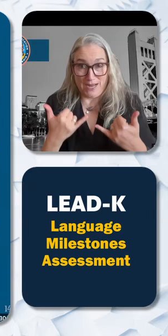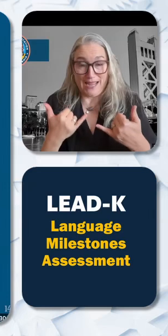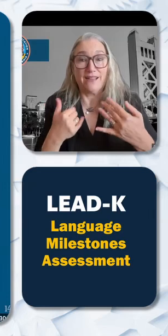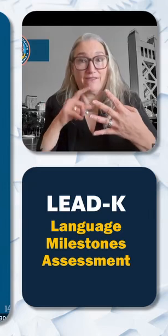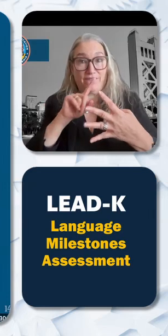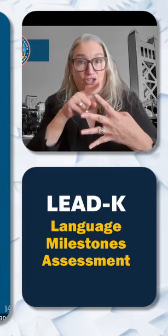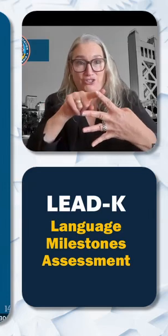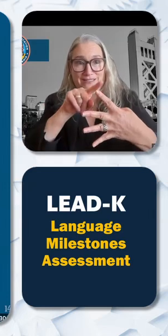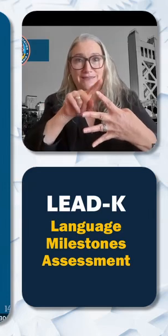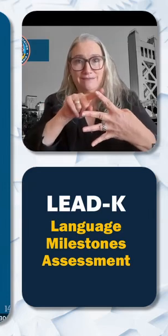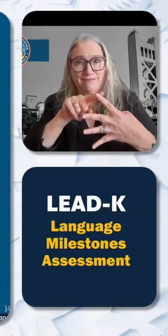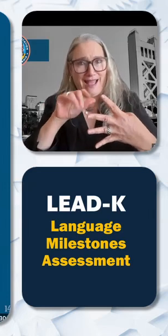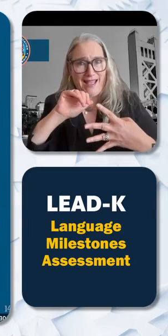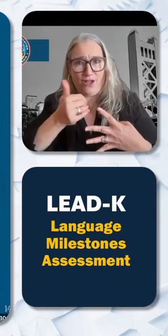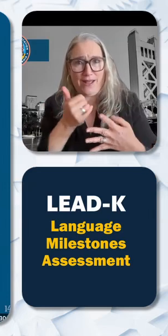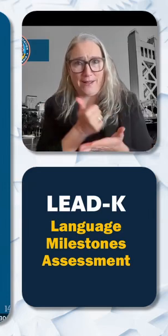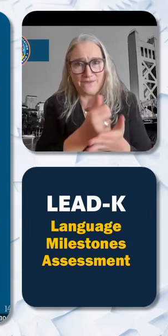We have four questions that we're going to be asking today,